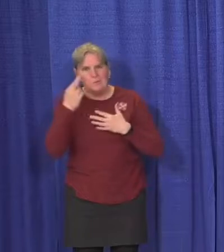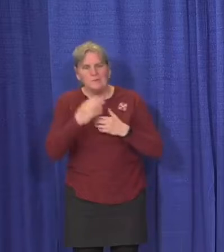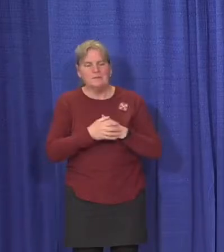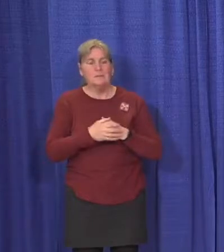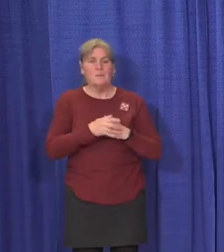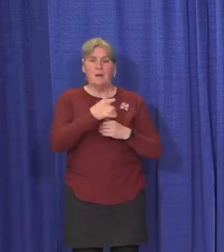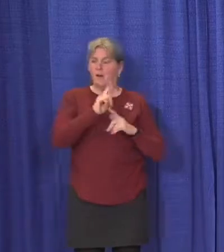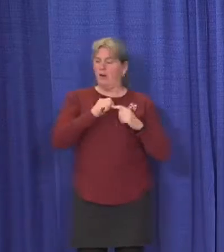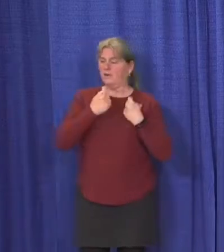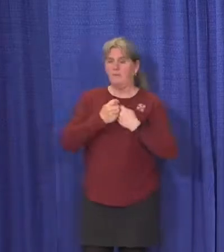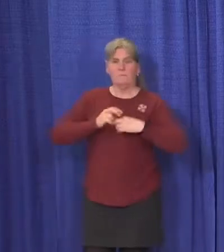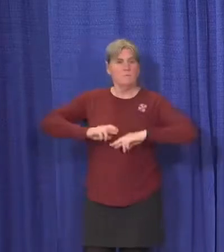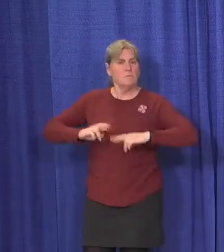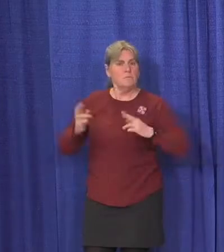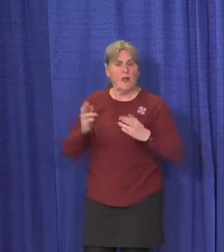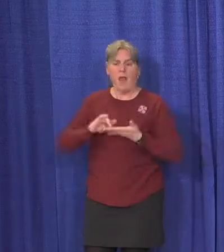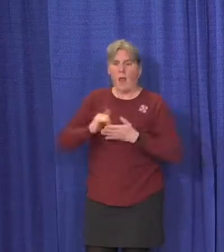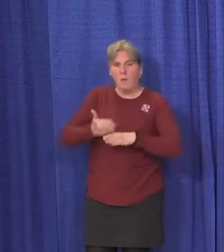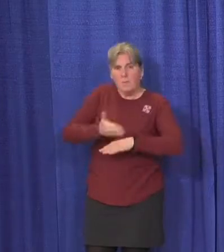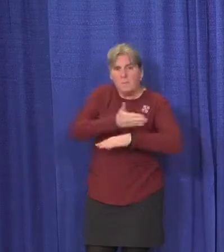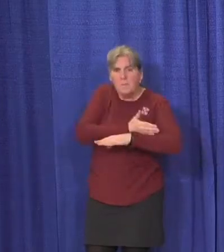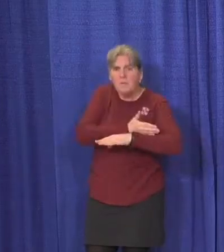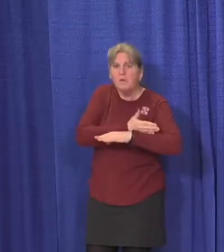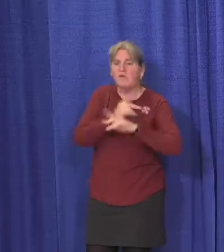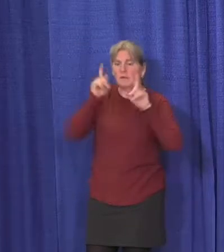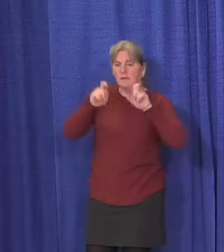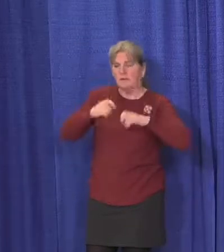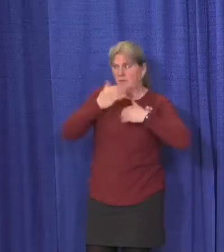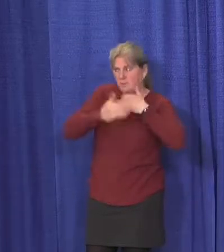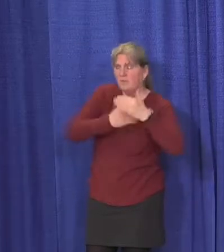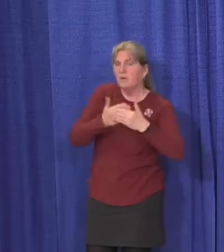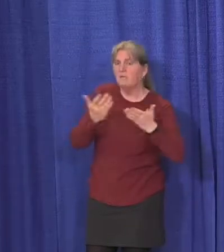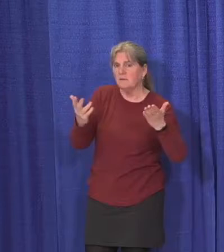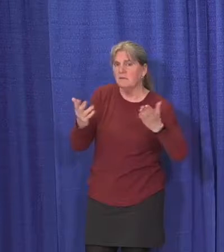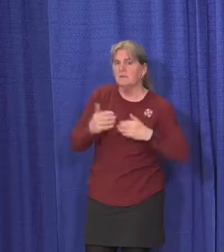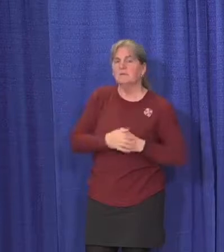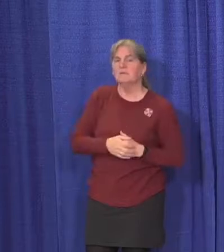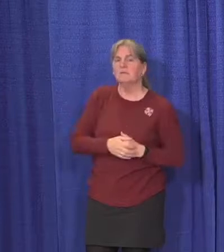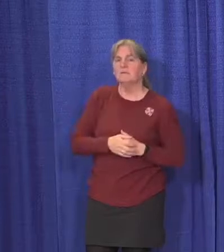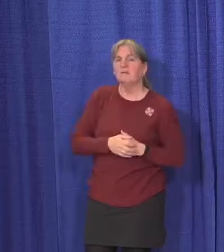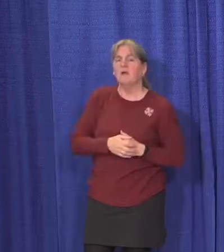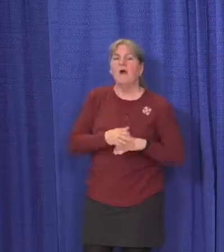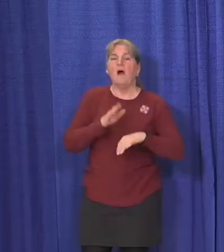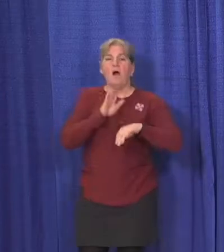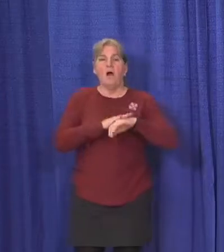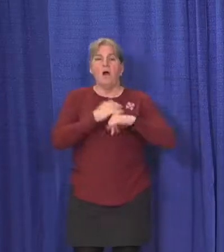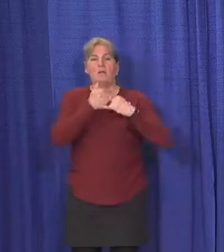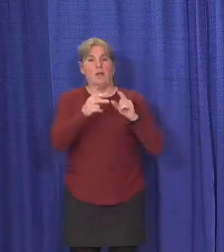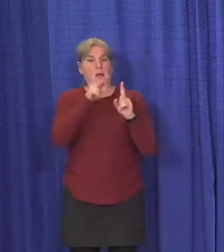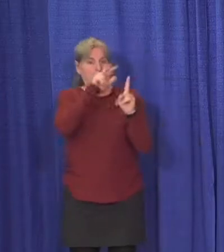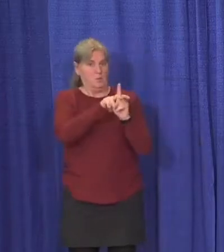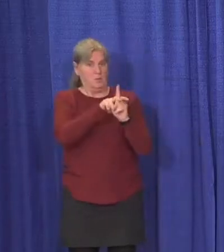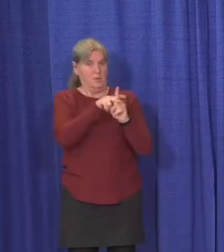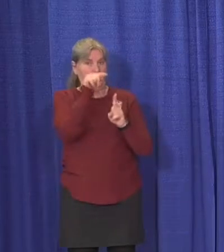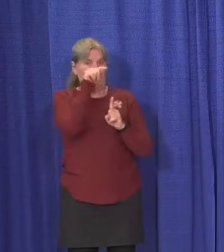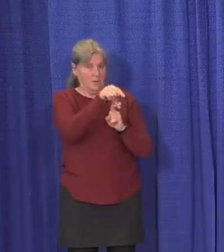inconvenient and our teams are working towards improving the testing process with online